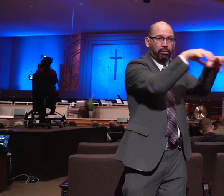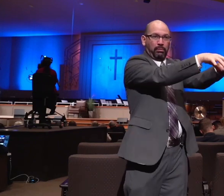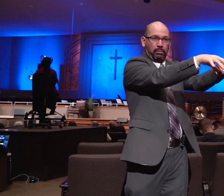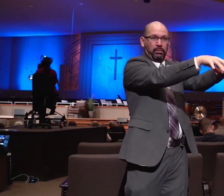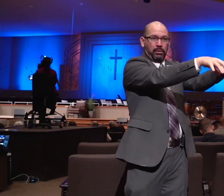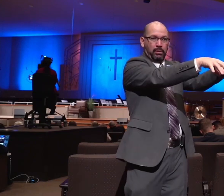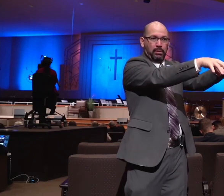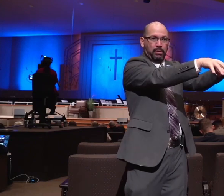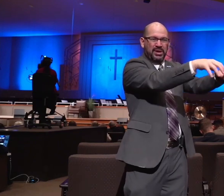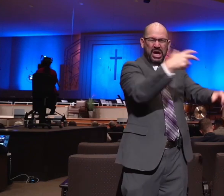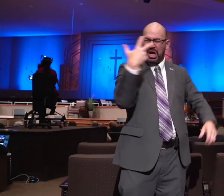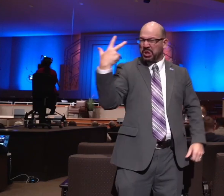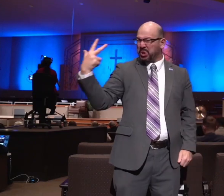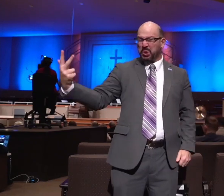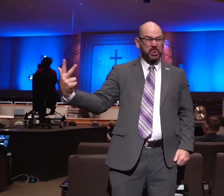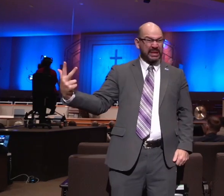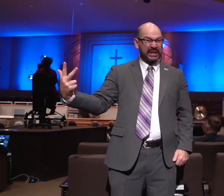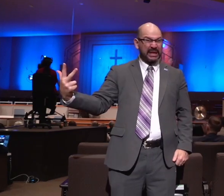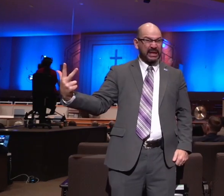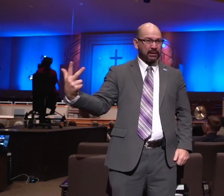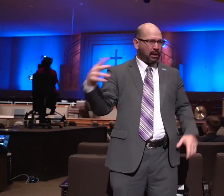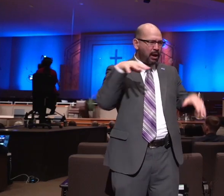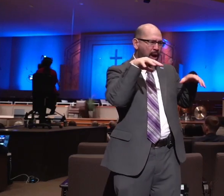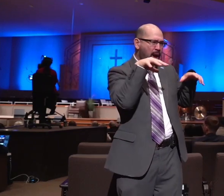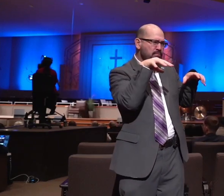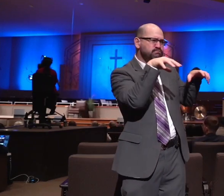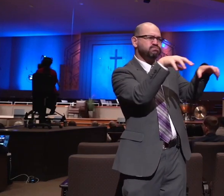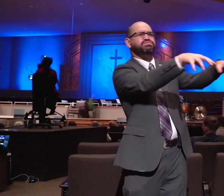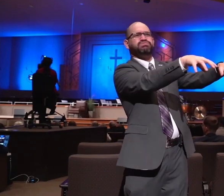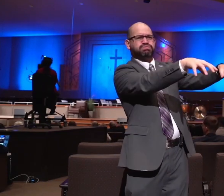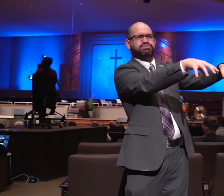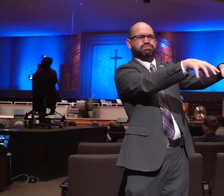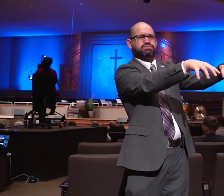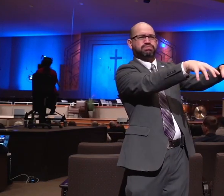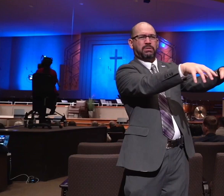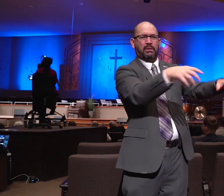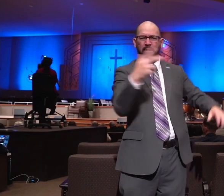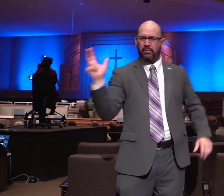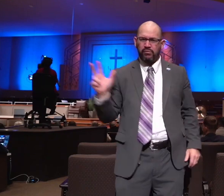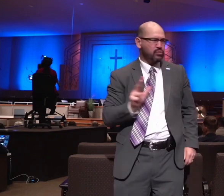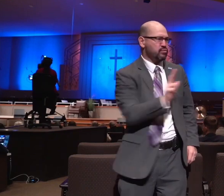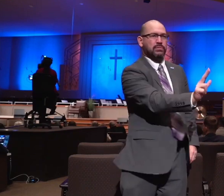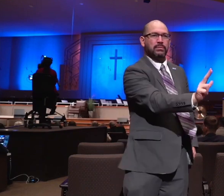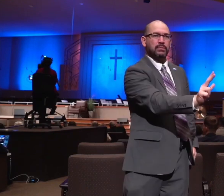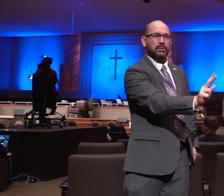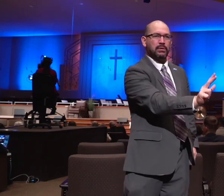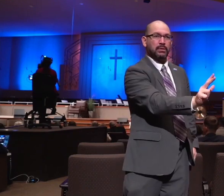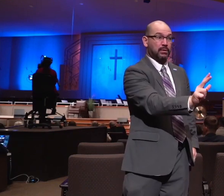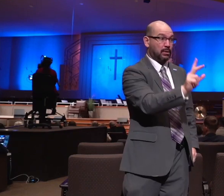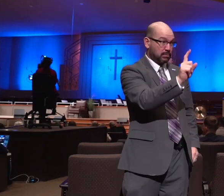the three mighty men brake verse 16 through the host of the Philistines